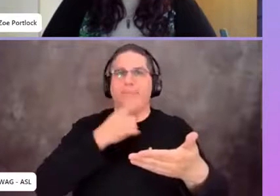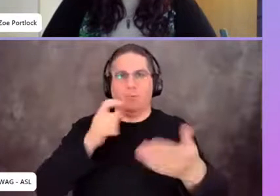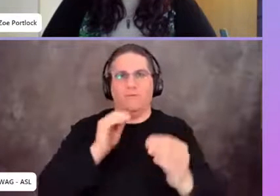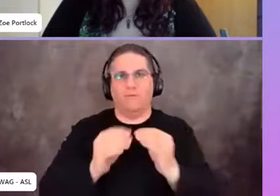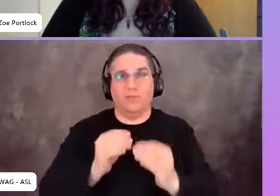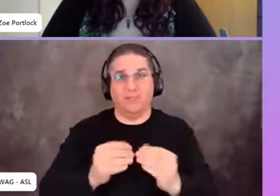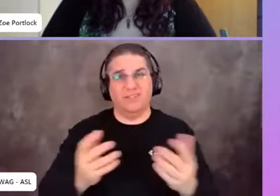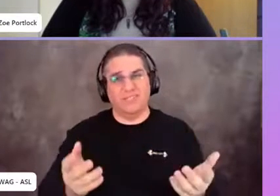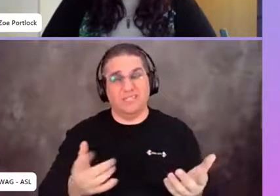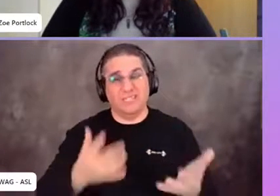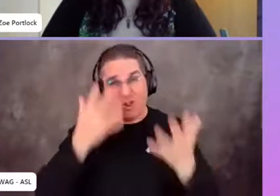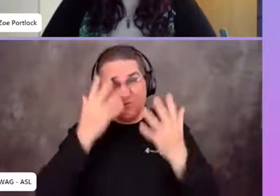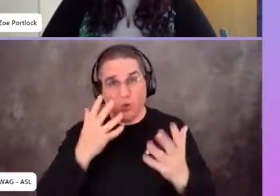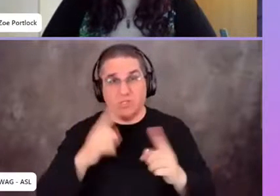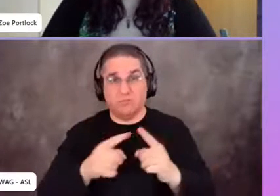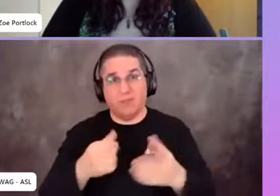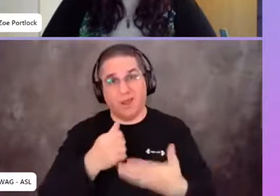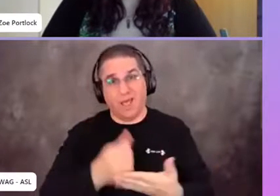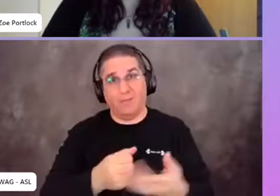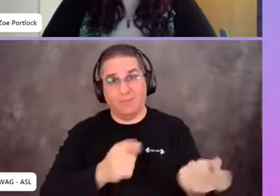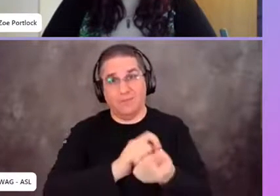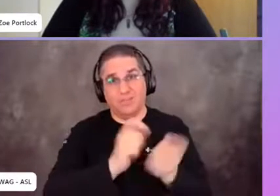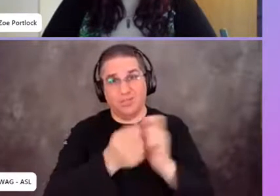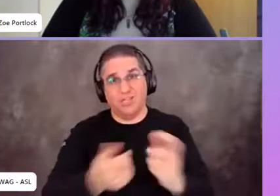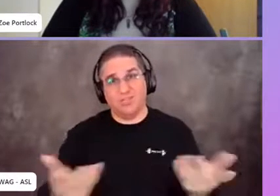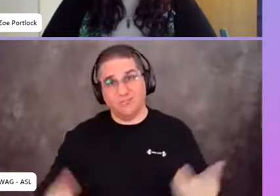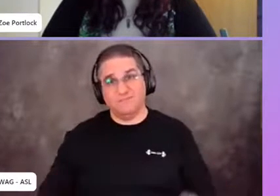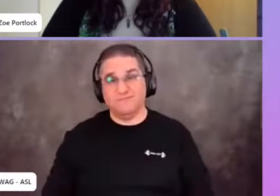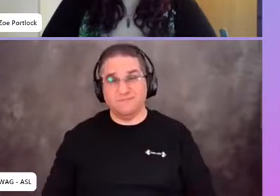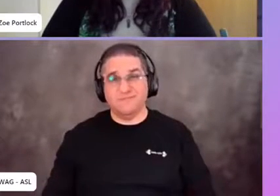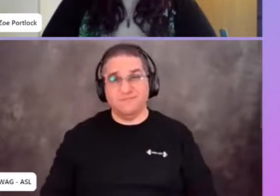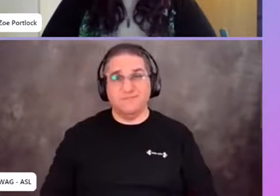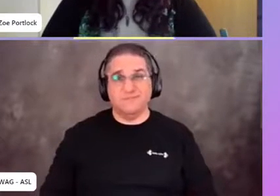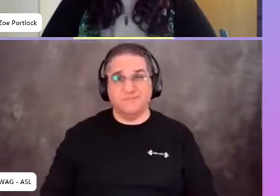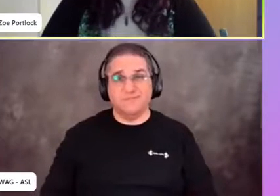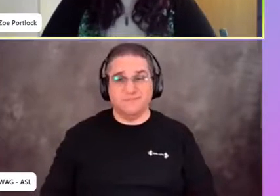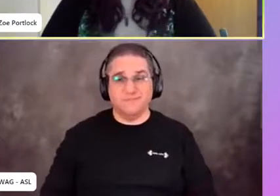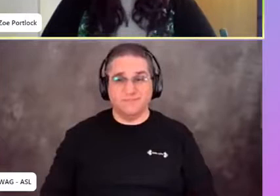through lawsuits and audit driven, which is